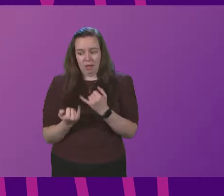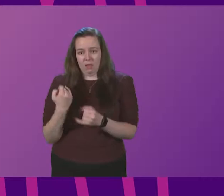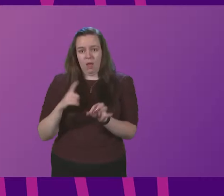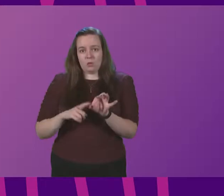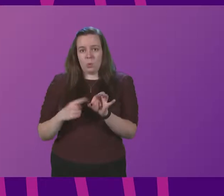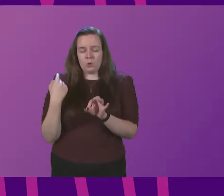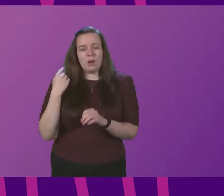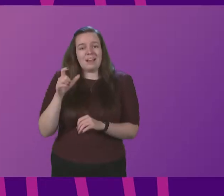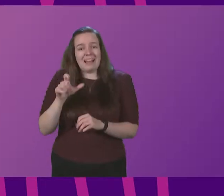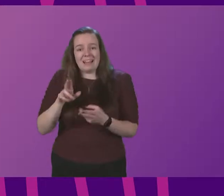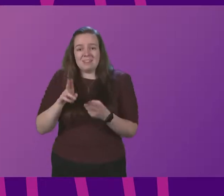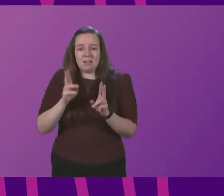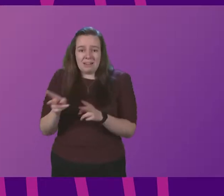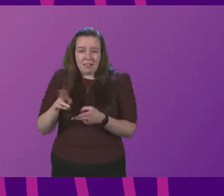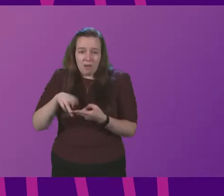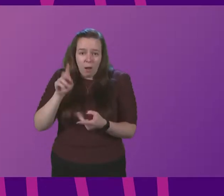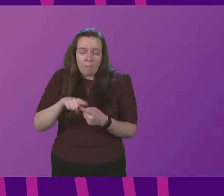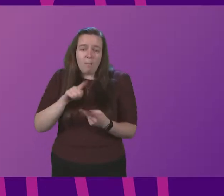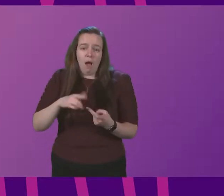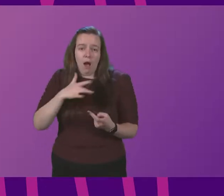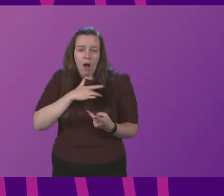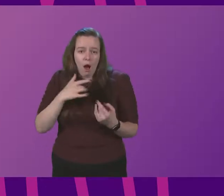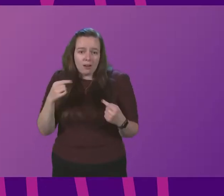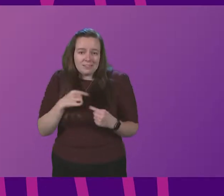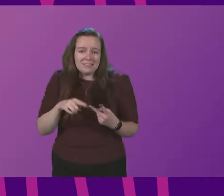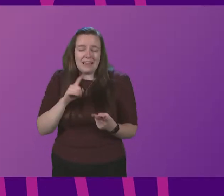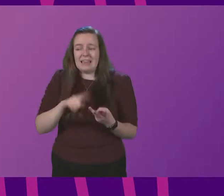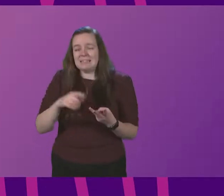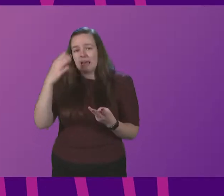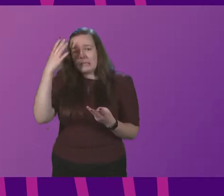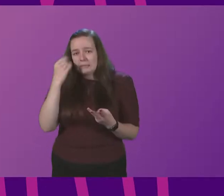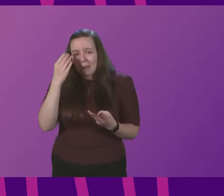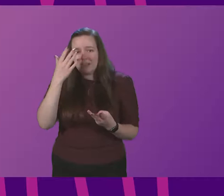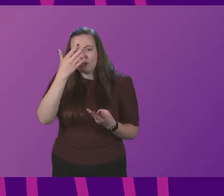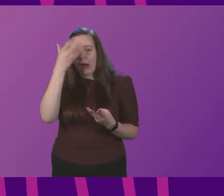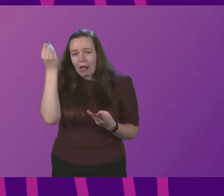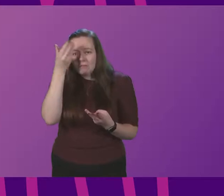are up, coronary heart disease deaths are up, and deaths from dementia and Alzheimer’s are also up.